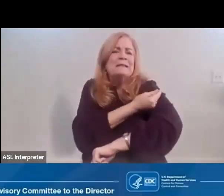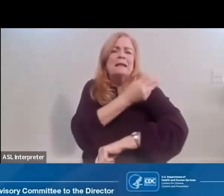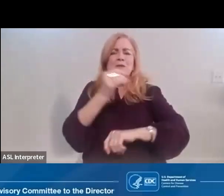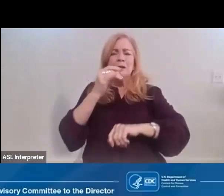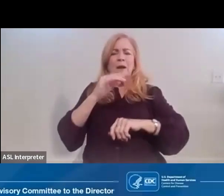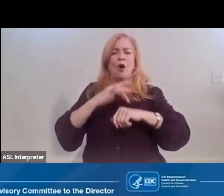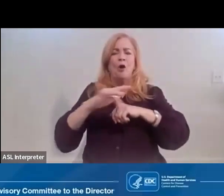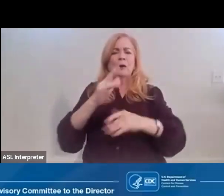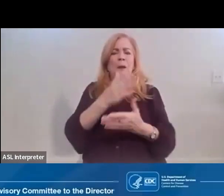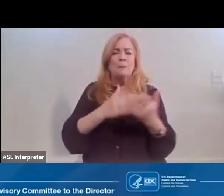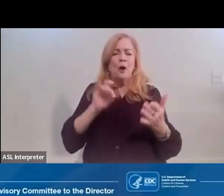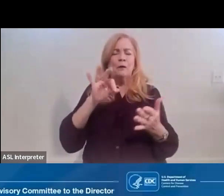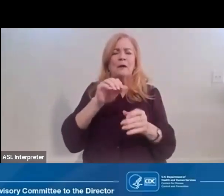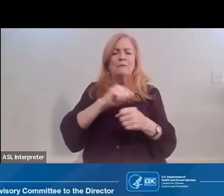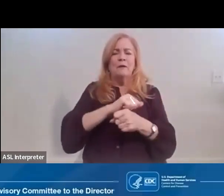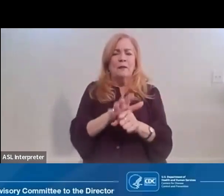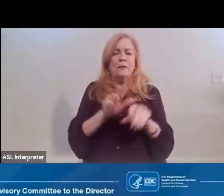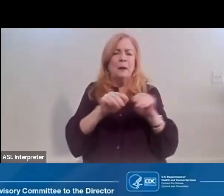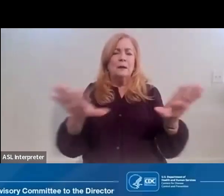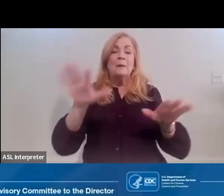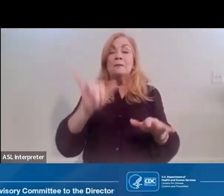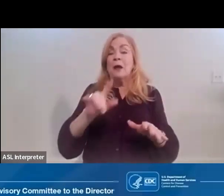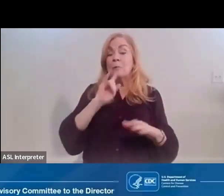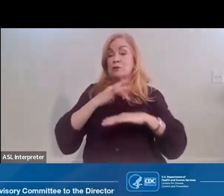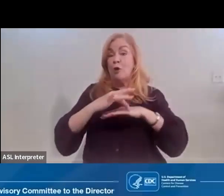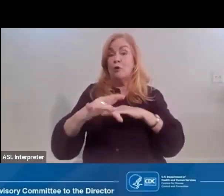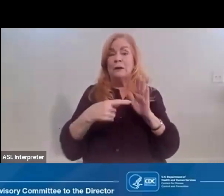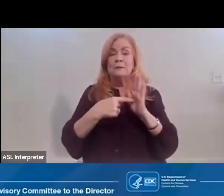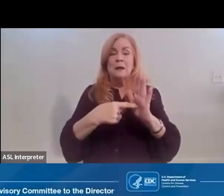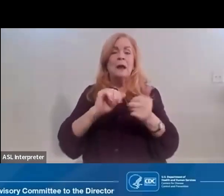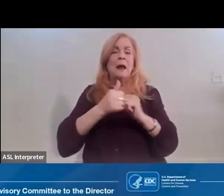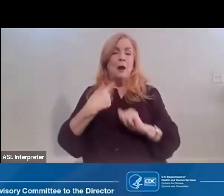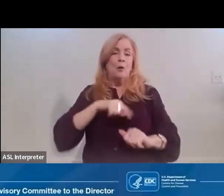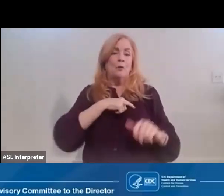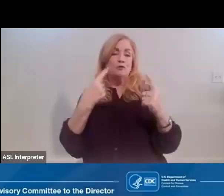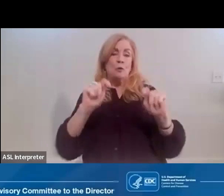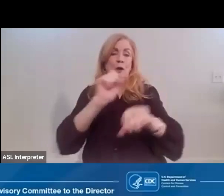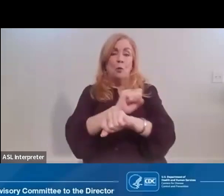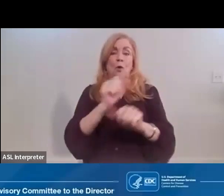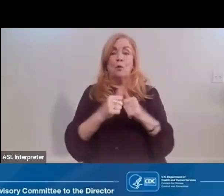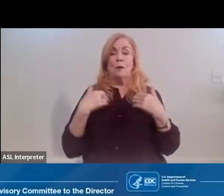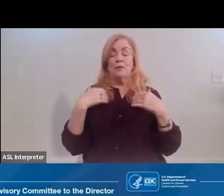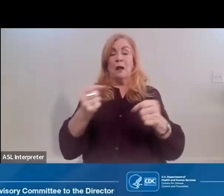This was an early example of how we were actually trying to work with healthcare to make these kind of really granular decisions.